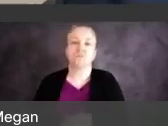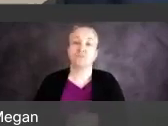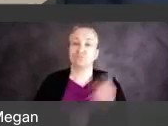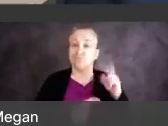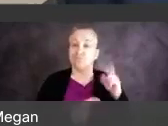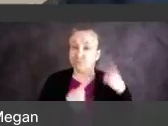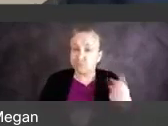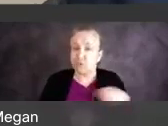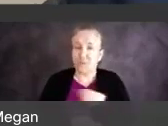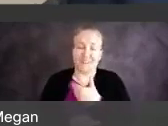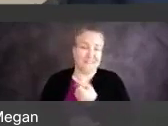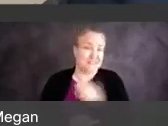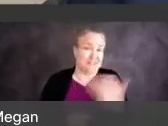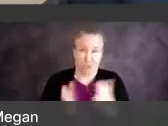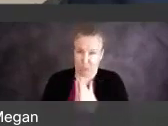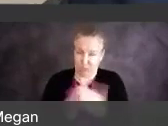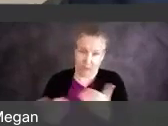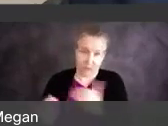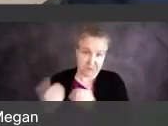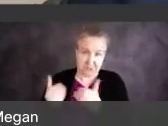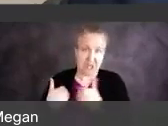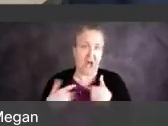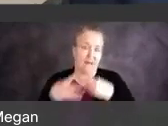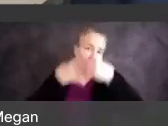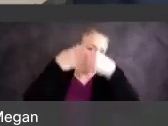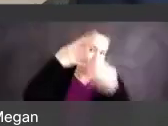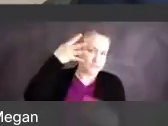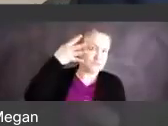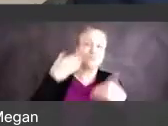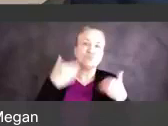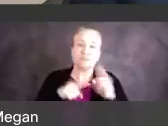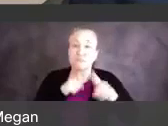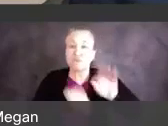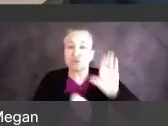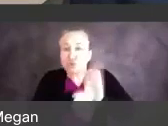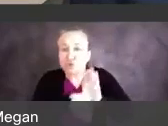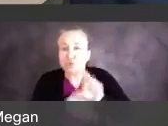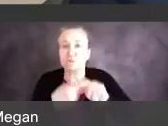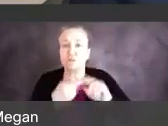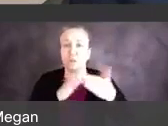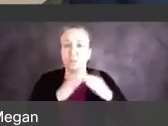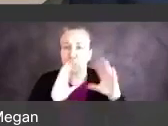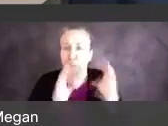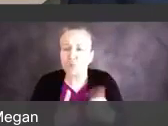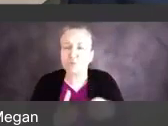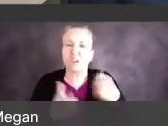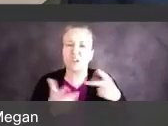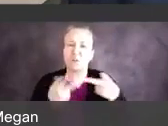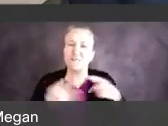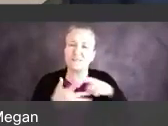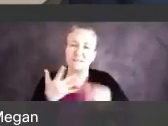requests and we have a long list of churches and community groups and other places and so we very